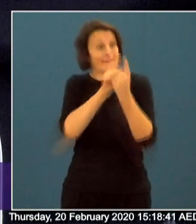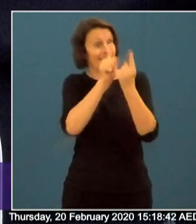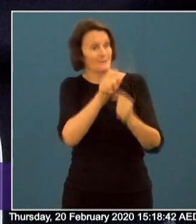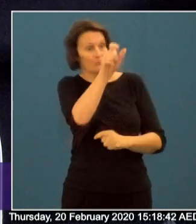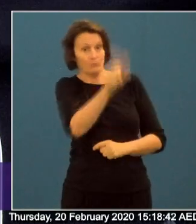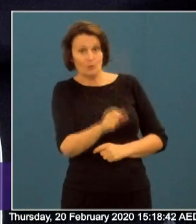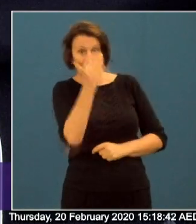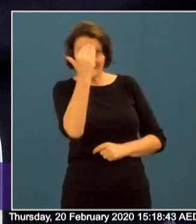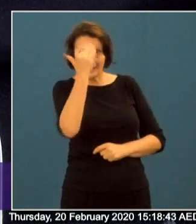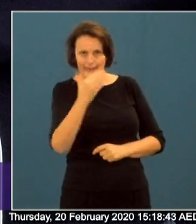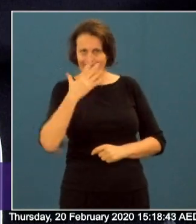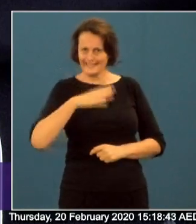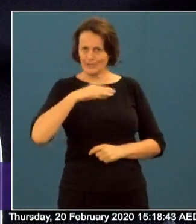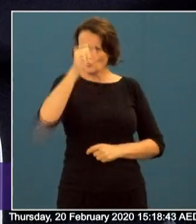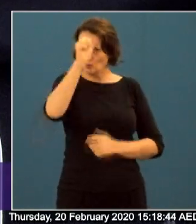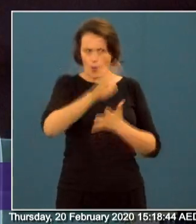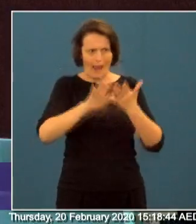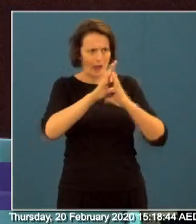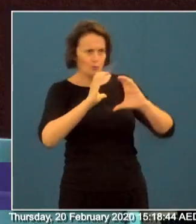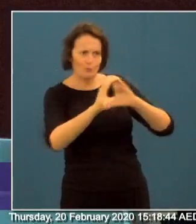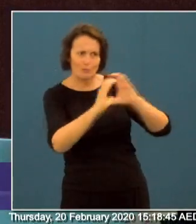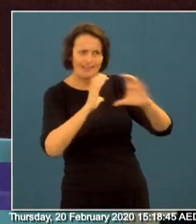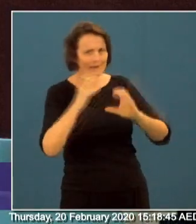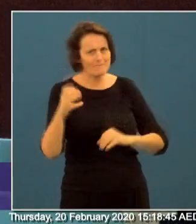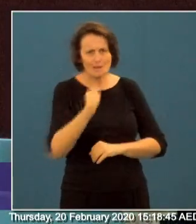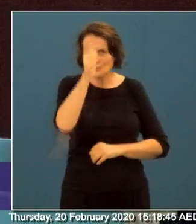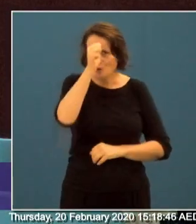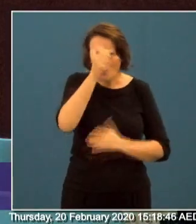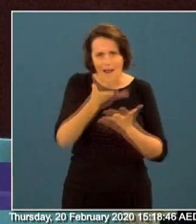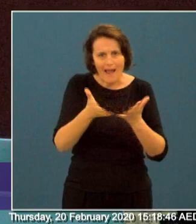That's right. Is it over-simplistic to say that, in terms of training,